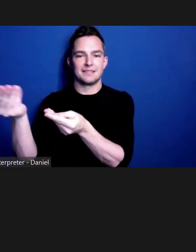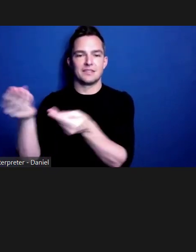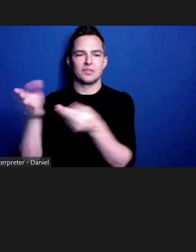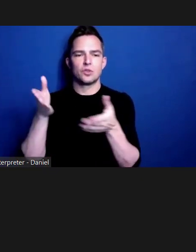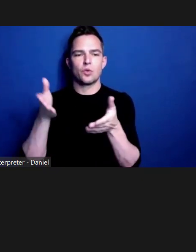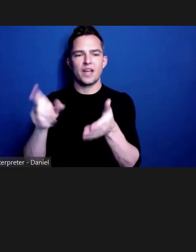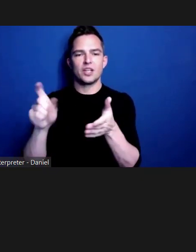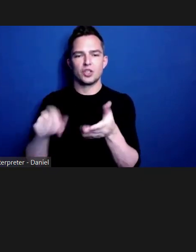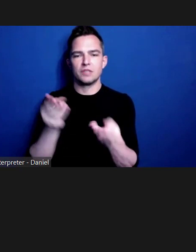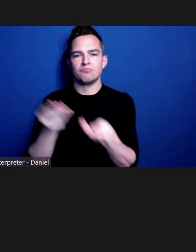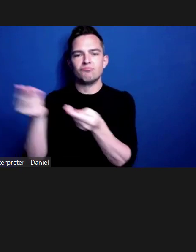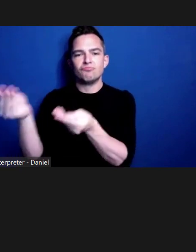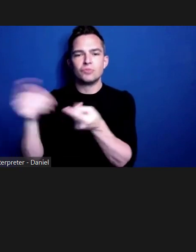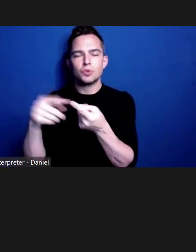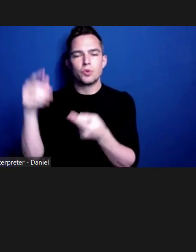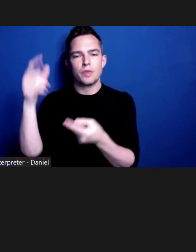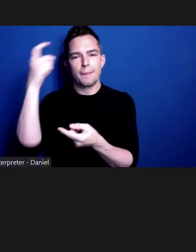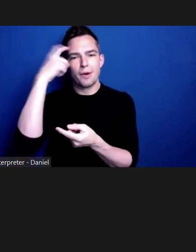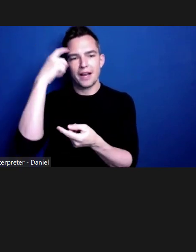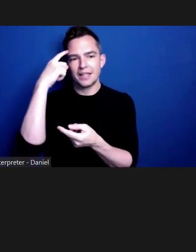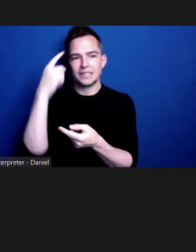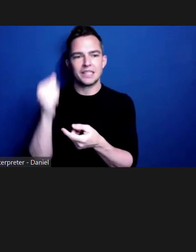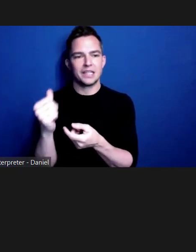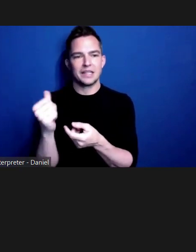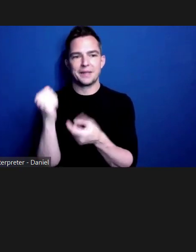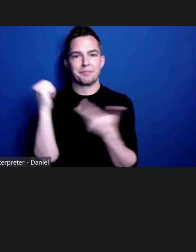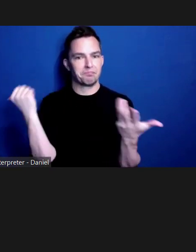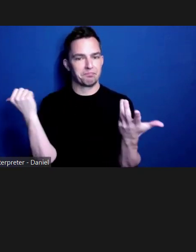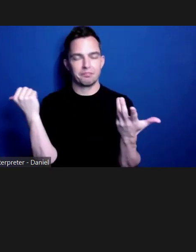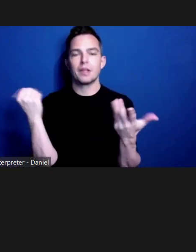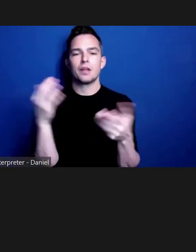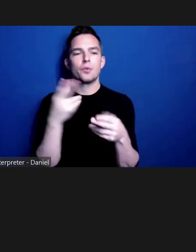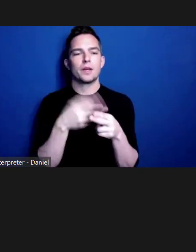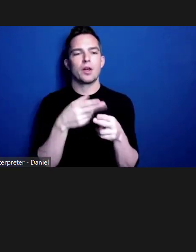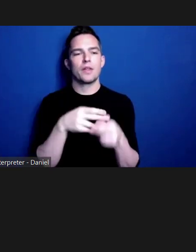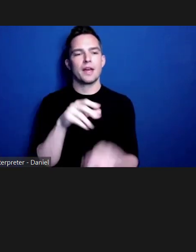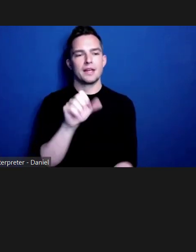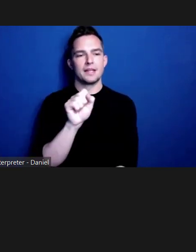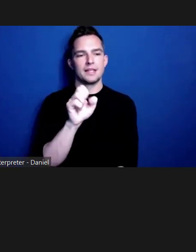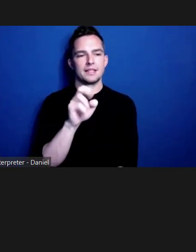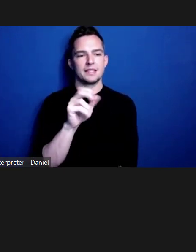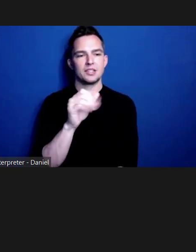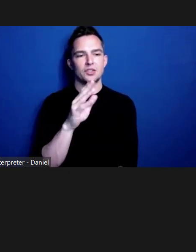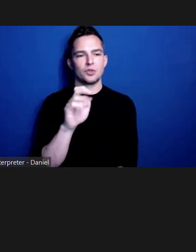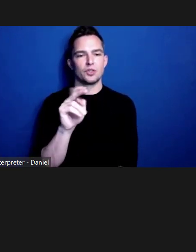transmitted the way it should be to the brain resulting in what we call